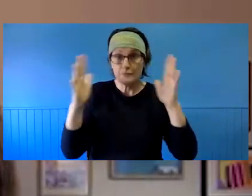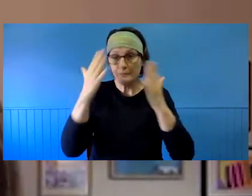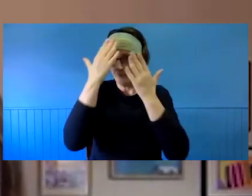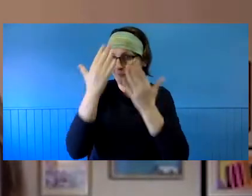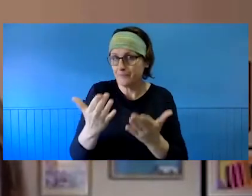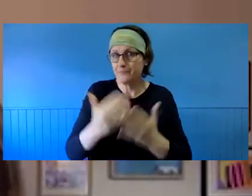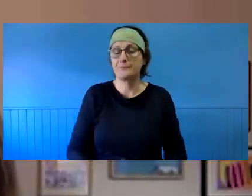If you would